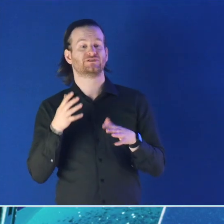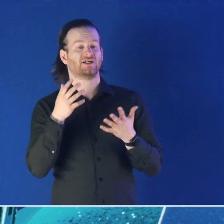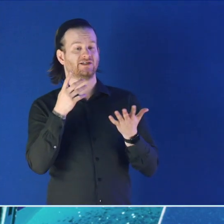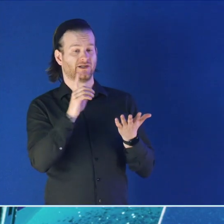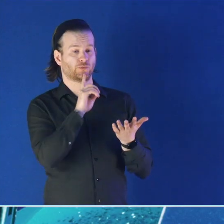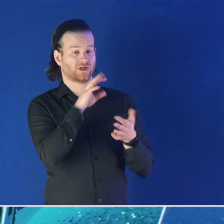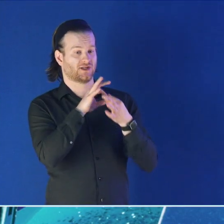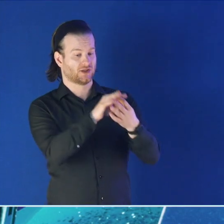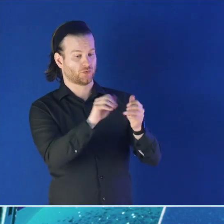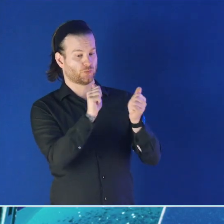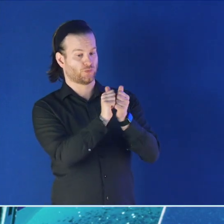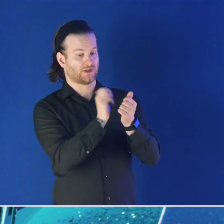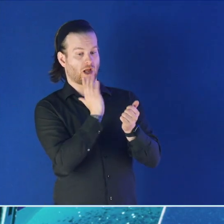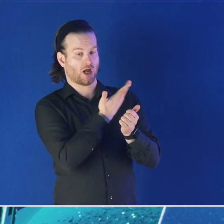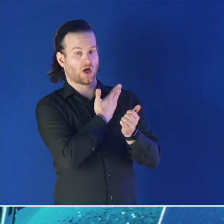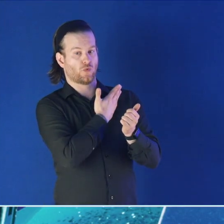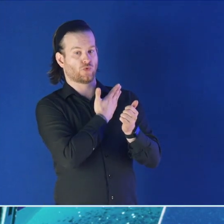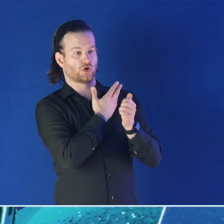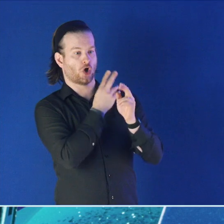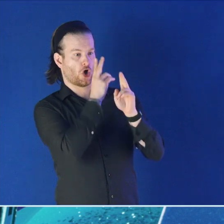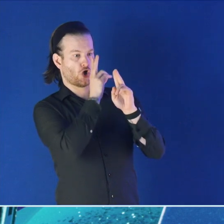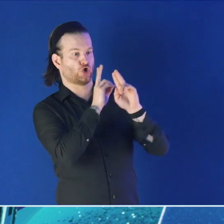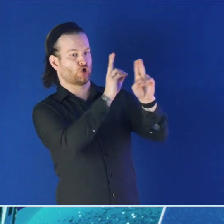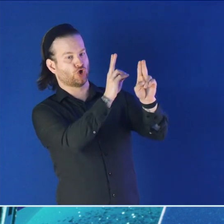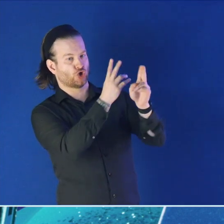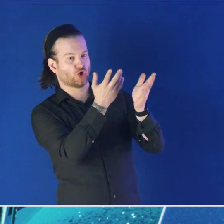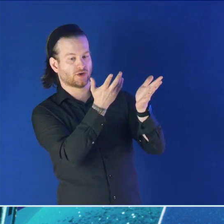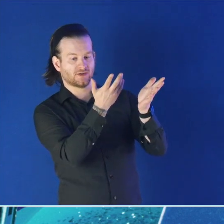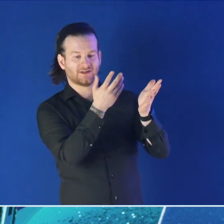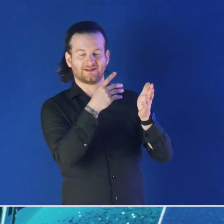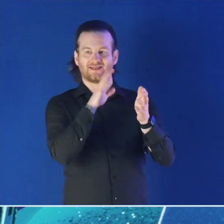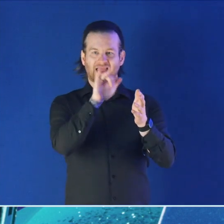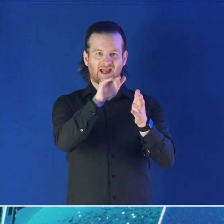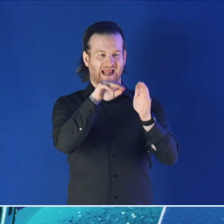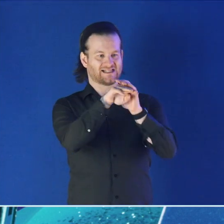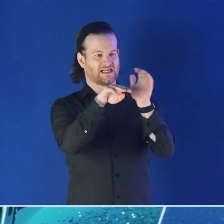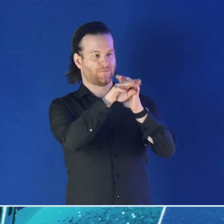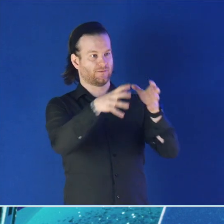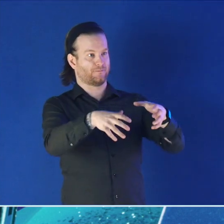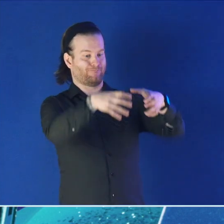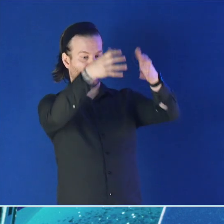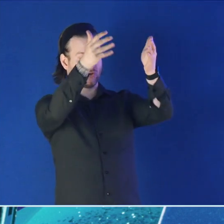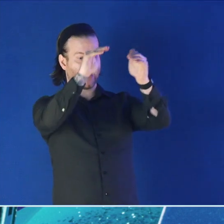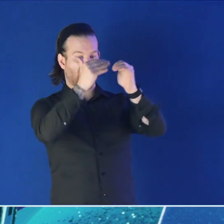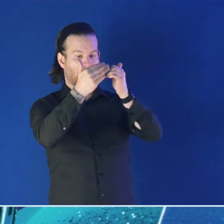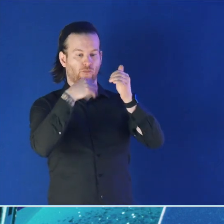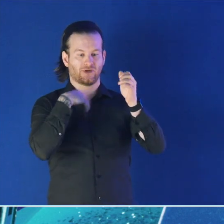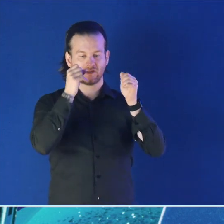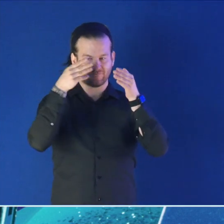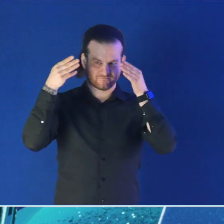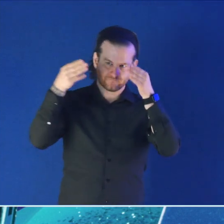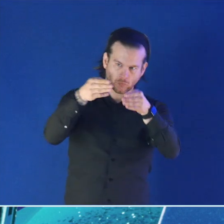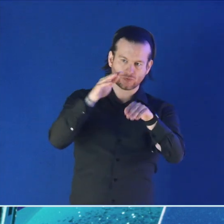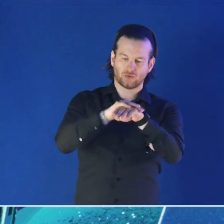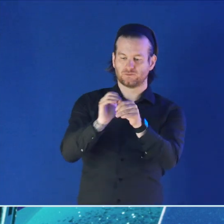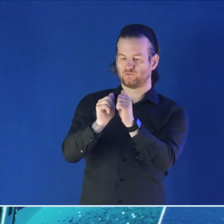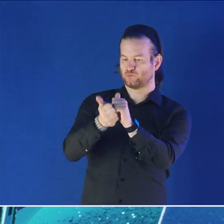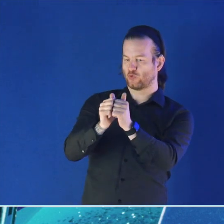we focused on growing the sport by promoting blind soccer. Blind soccer is a Paralympic sport.